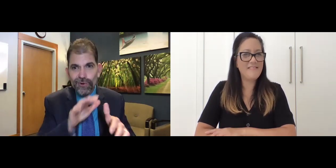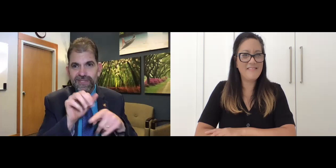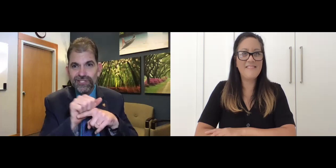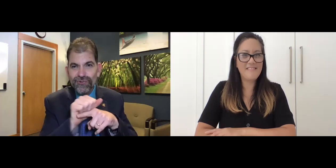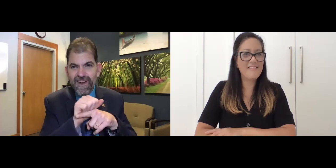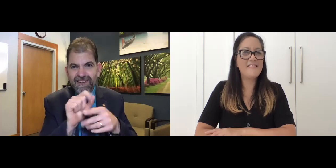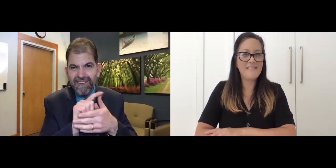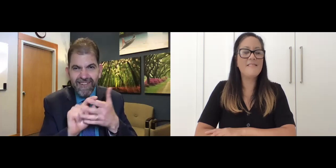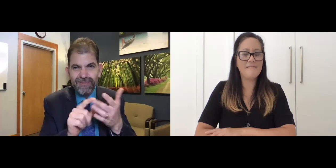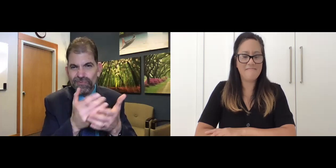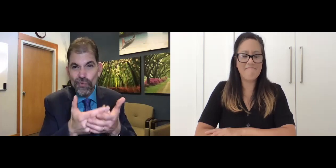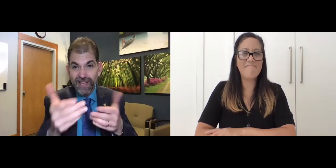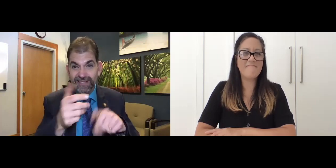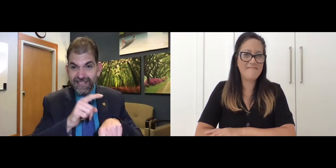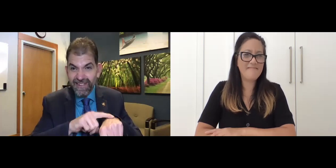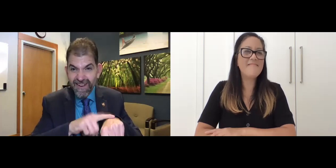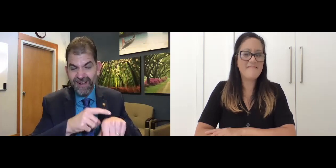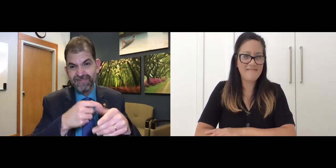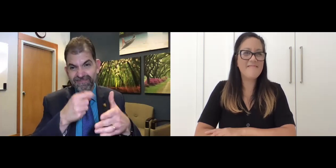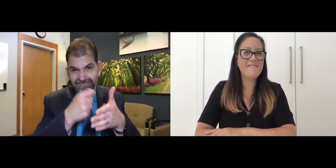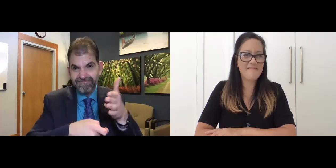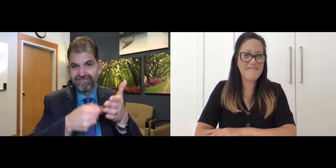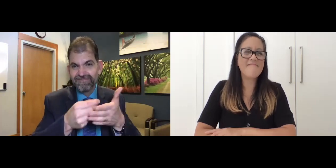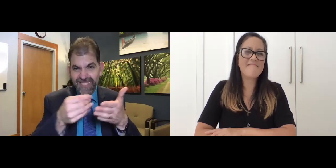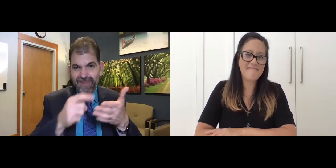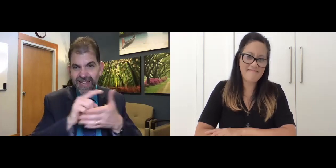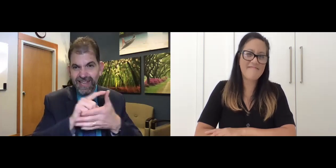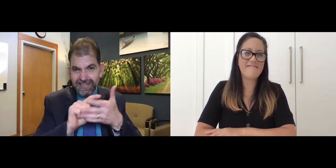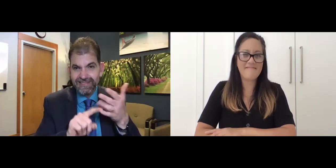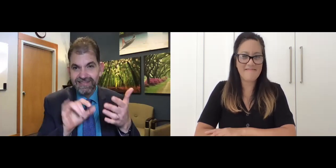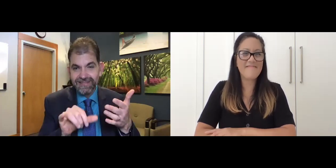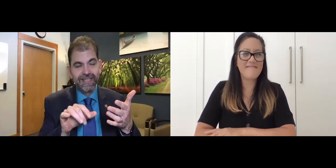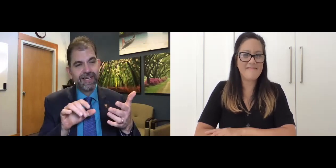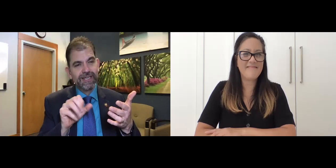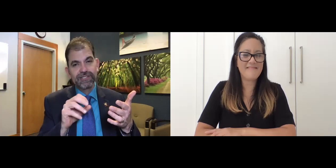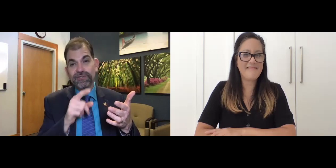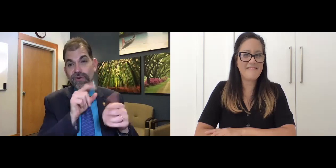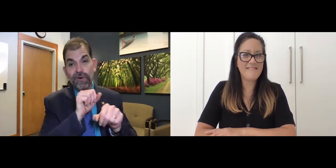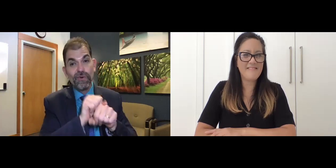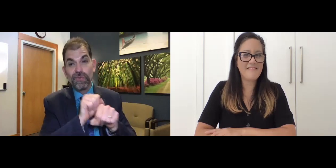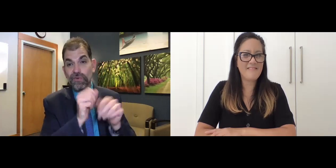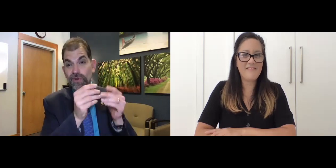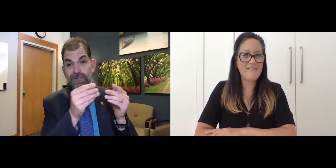and for the dog to get training that would mean